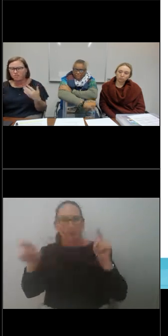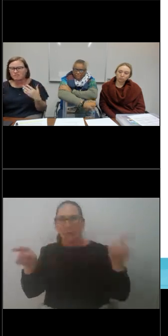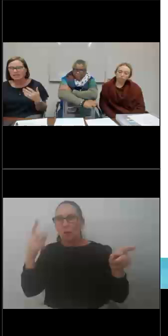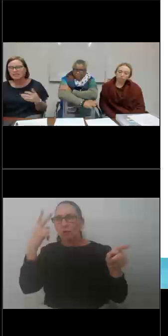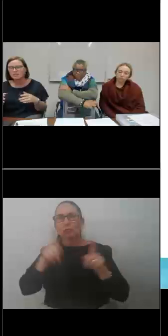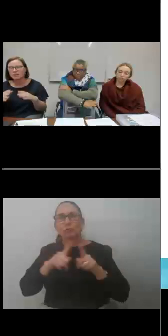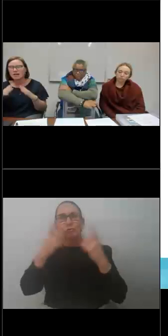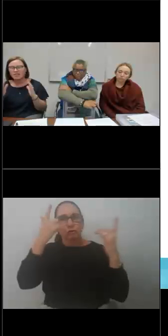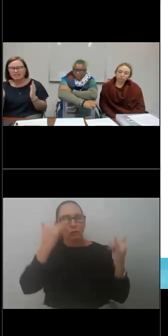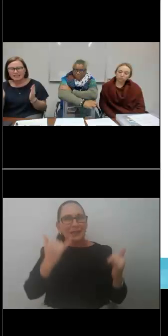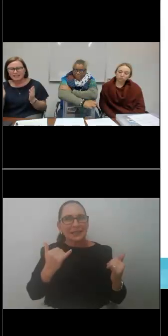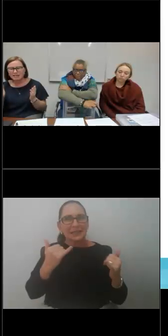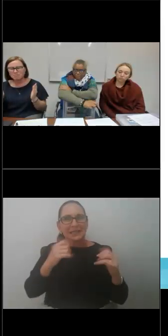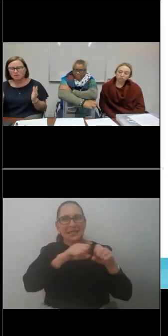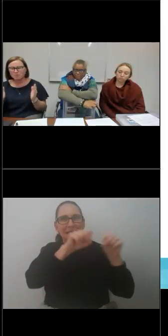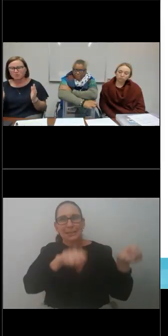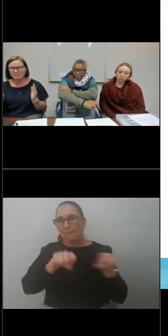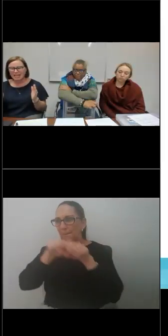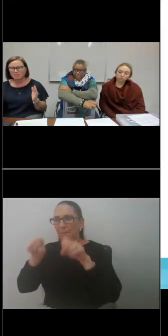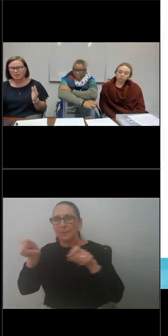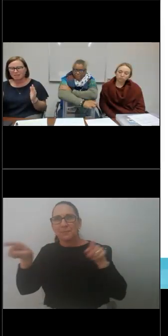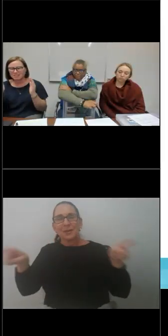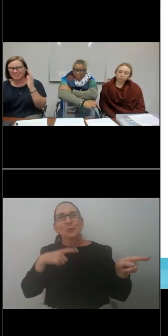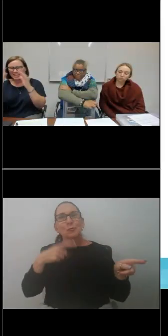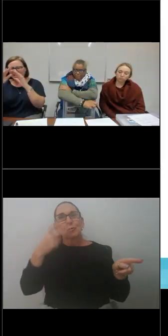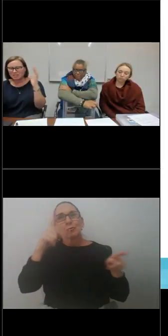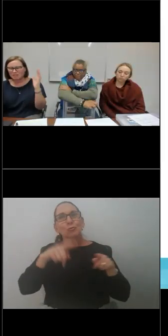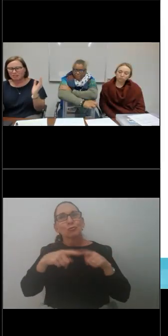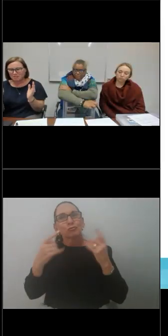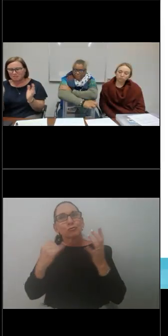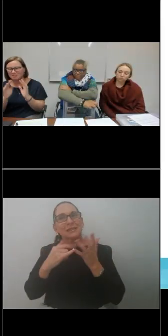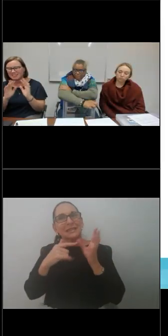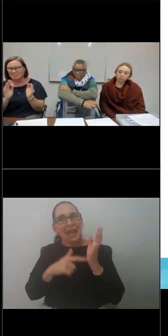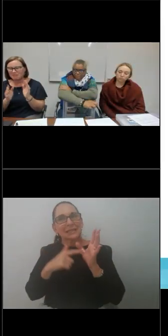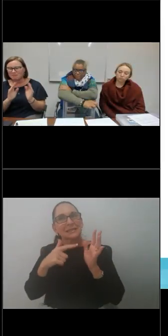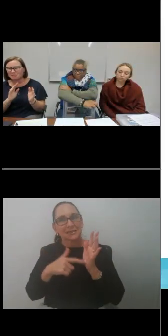states so that's how the name Blurred Borders came about it was a geographical reference and